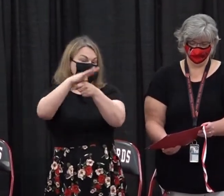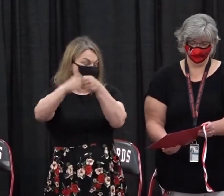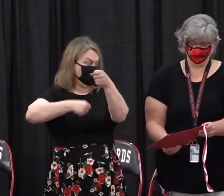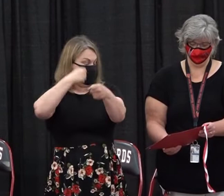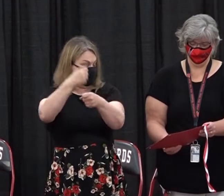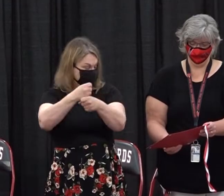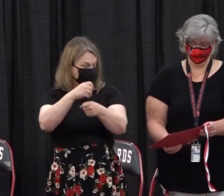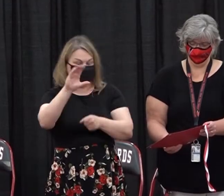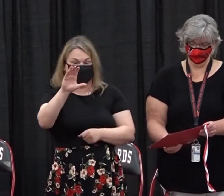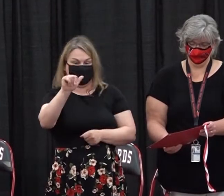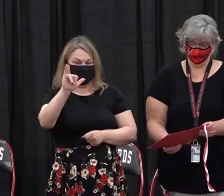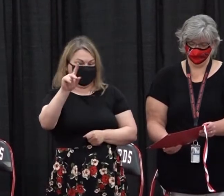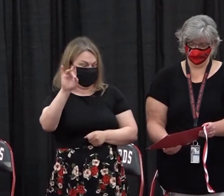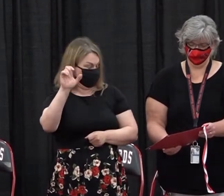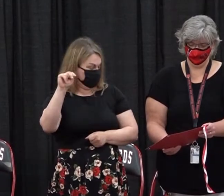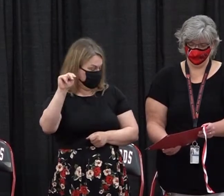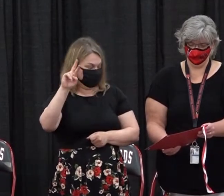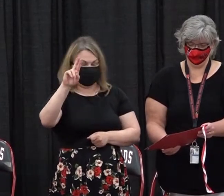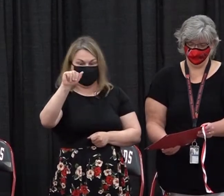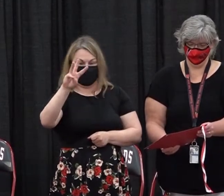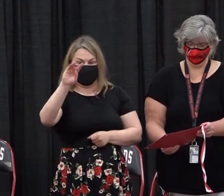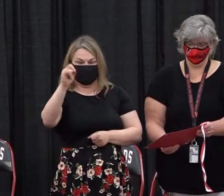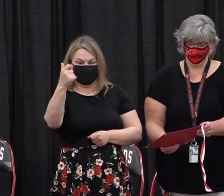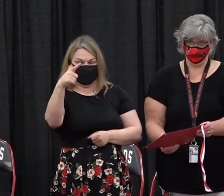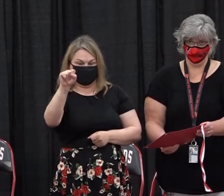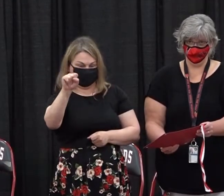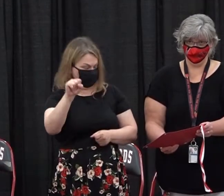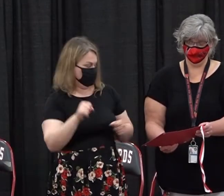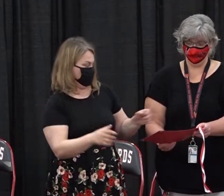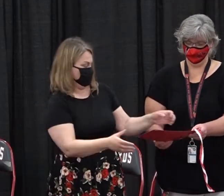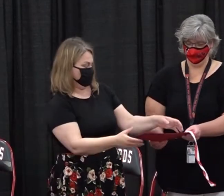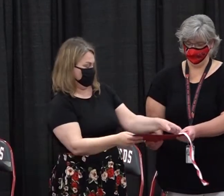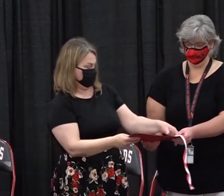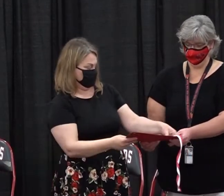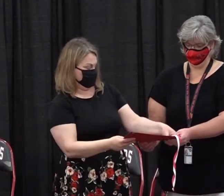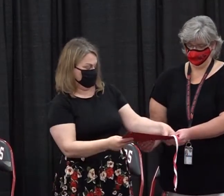Fourth quarter and another entire year, Cayden Rawlings.